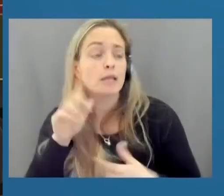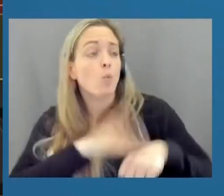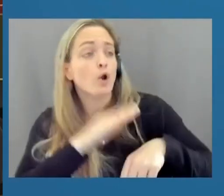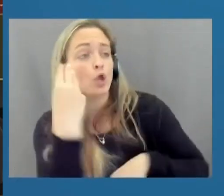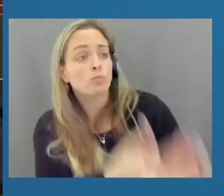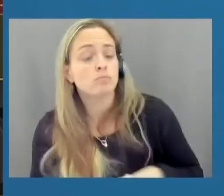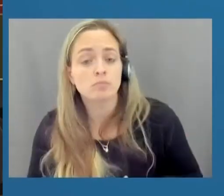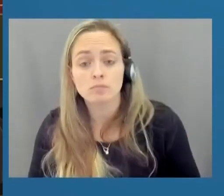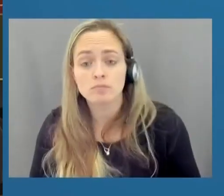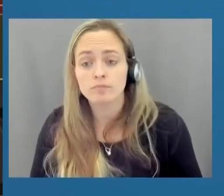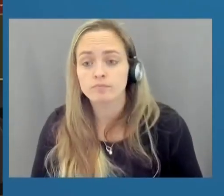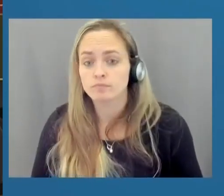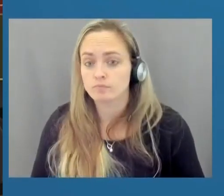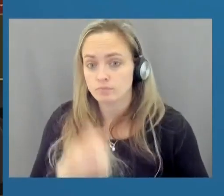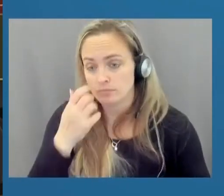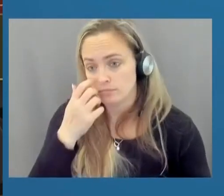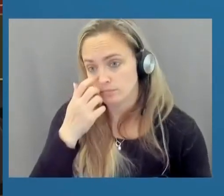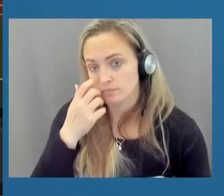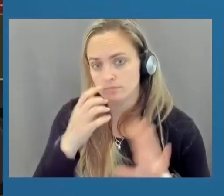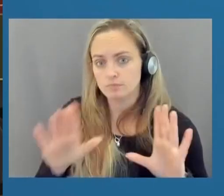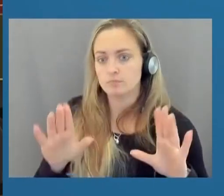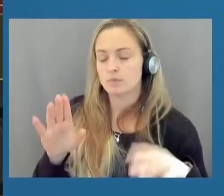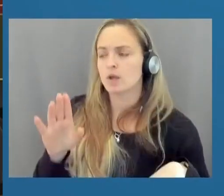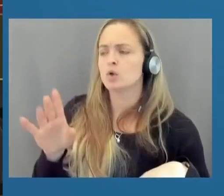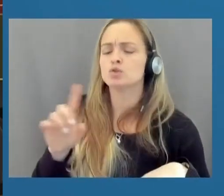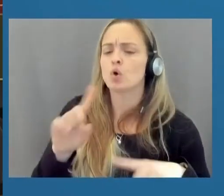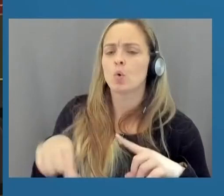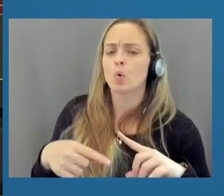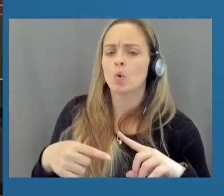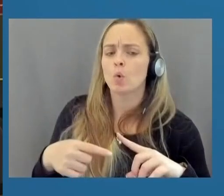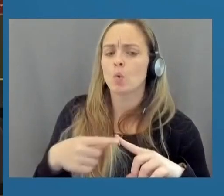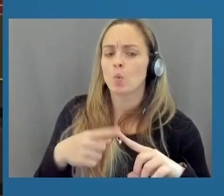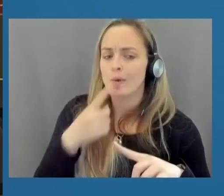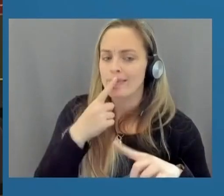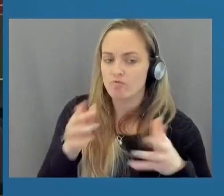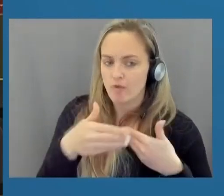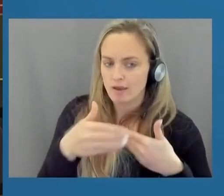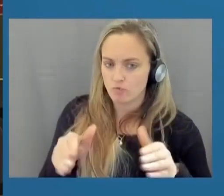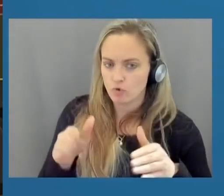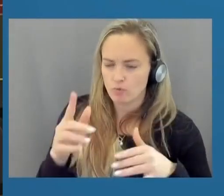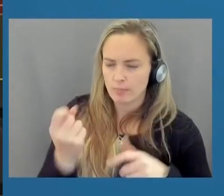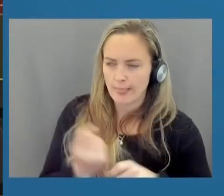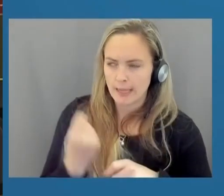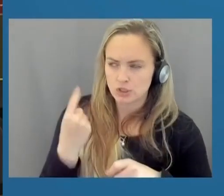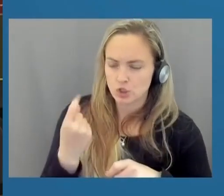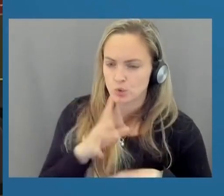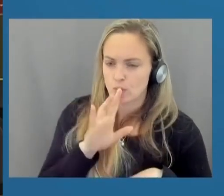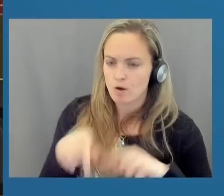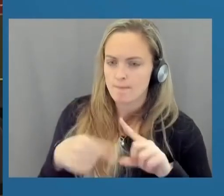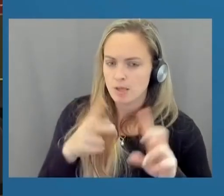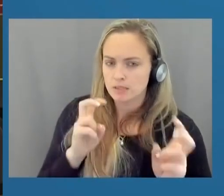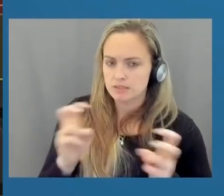Did he give you a heads up we're governor, on, um, on masks when we were here in the red room about a year ago talking about this issue, um,